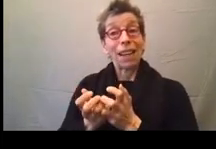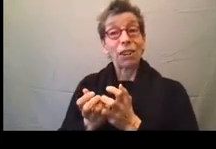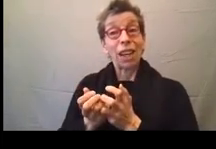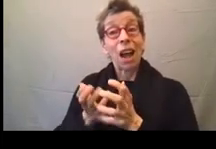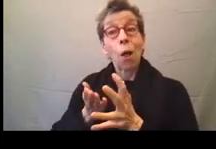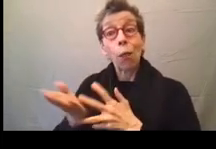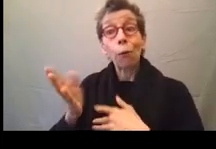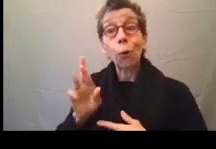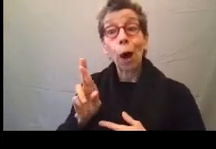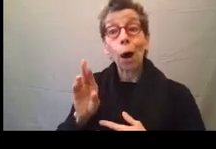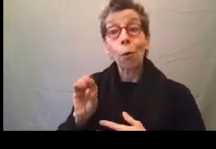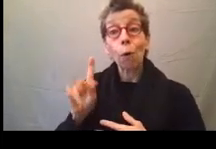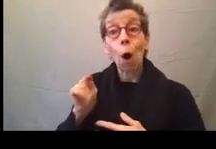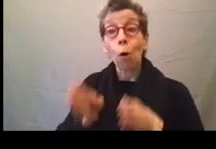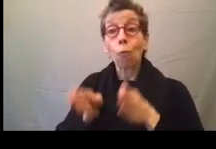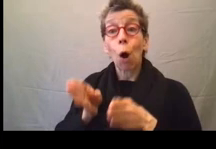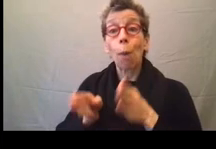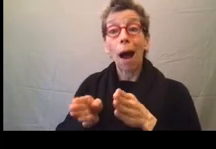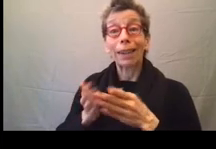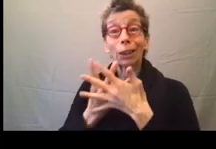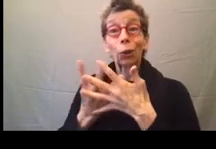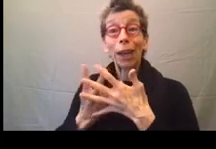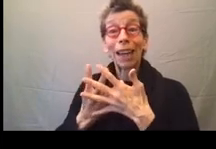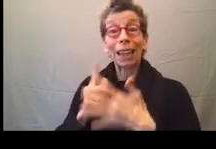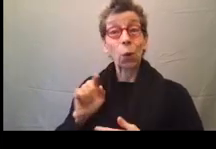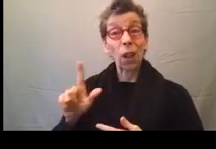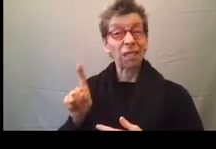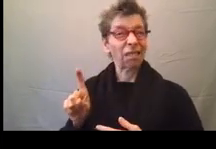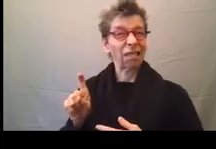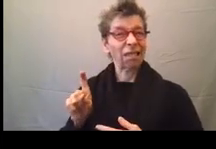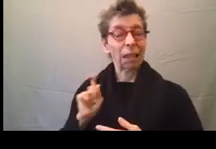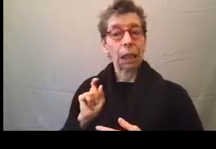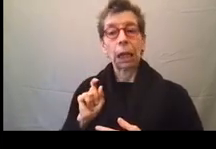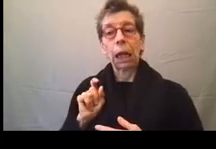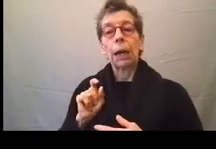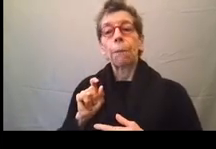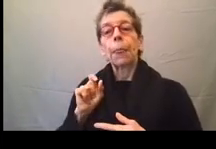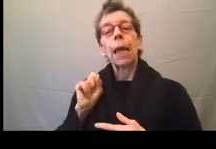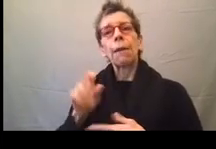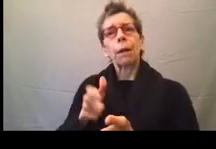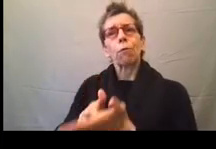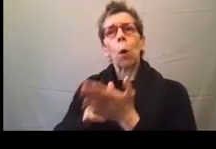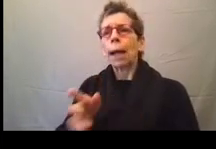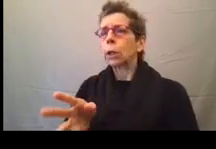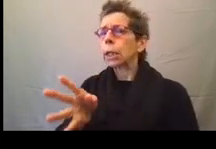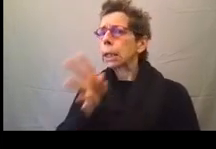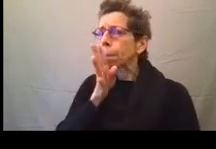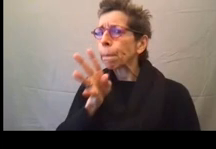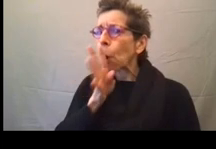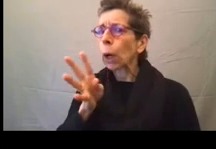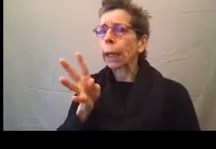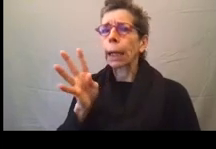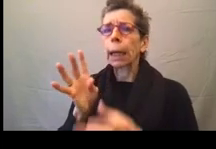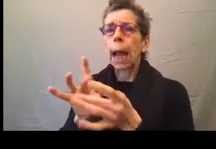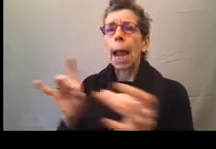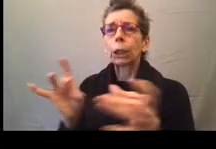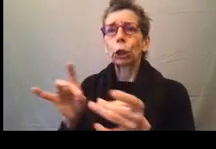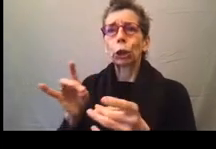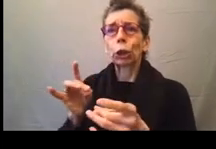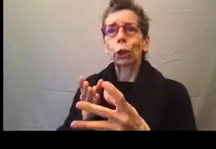via chat bot, or if that test is requiring spoken answers, and again they needed an accommodation,